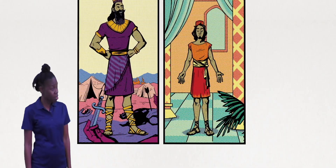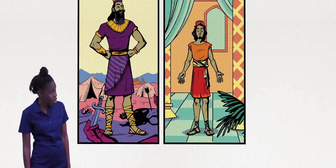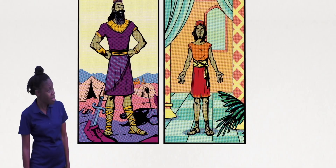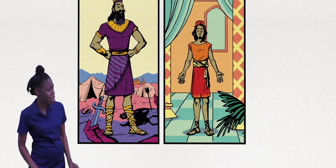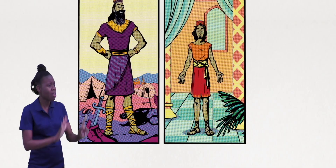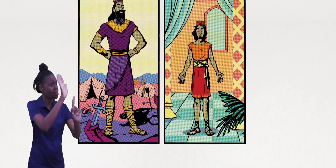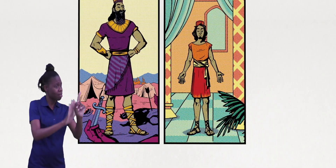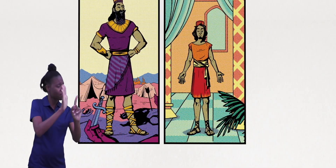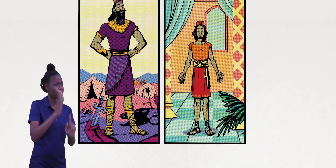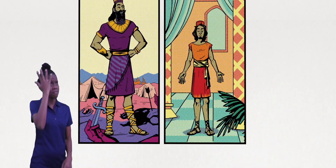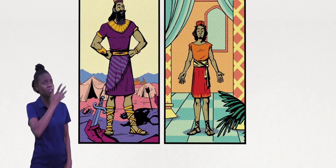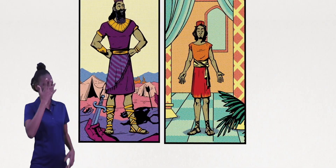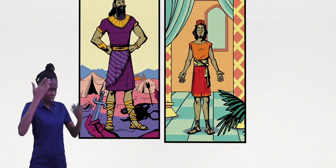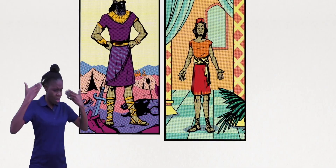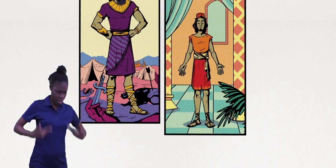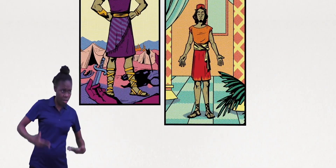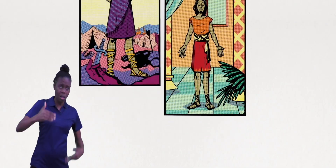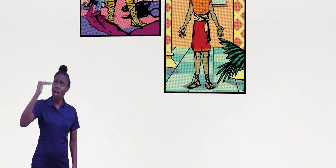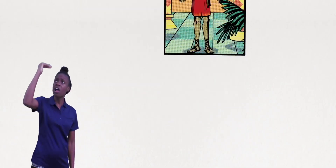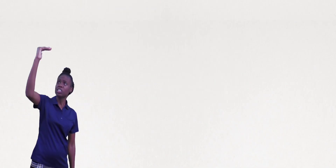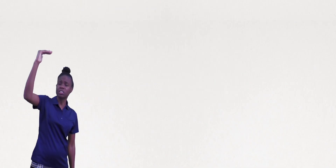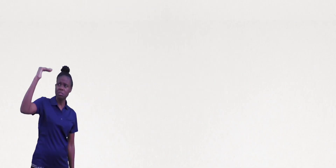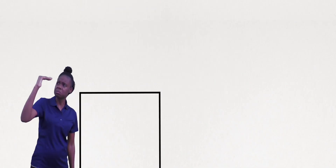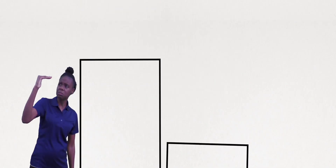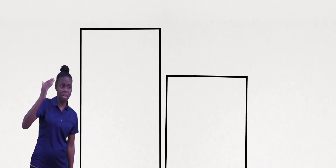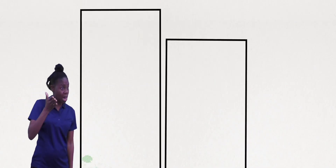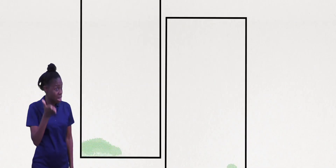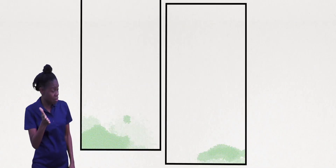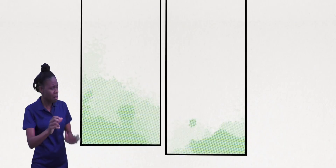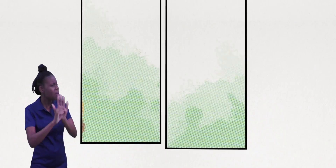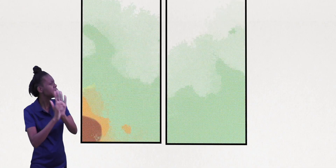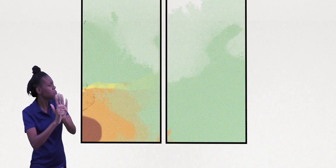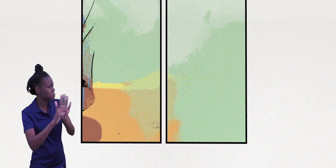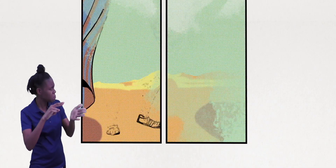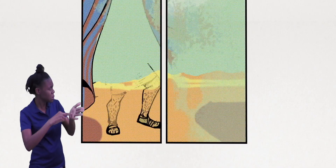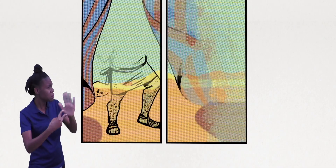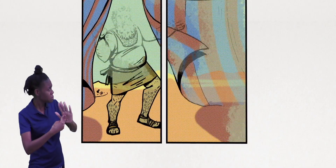Jon: So people’s physical appearances are symbolic?